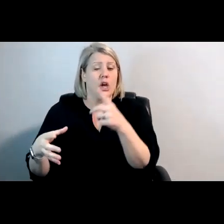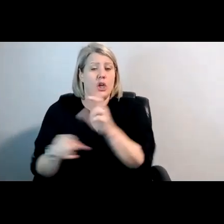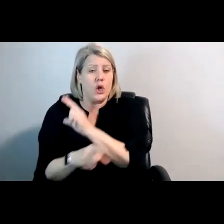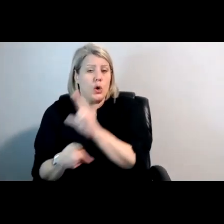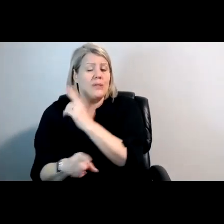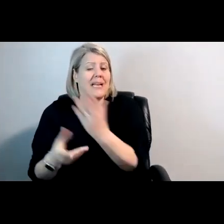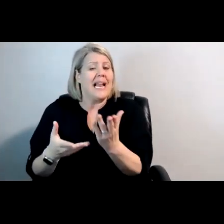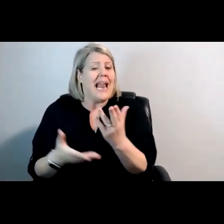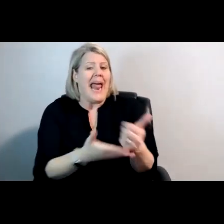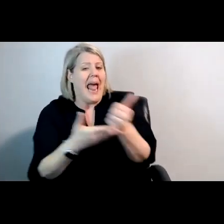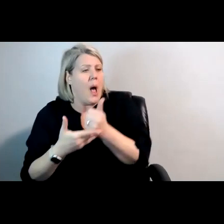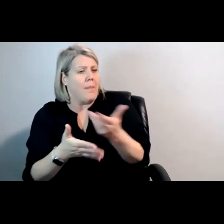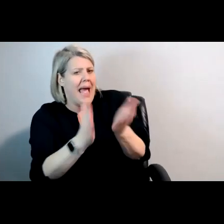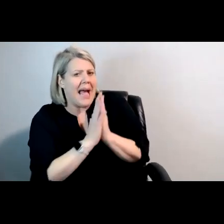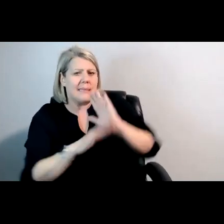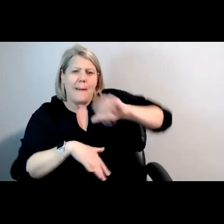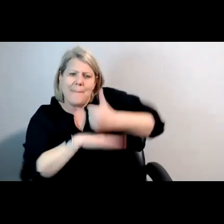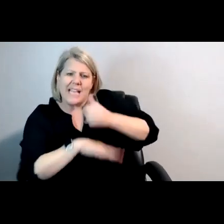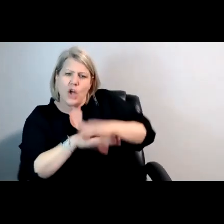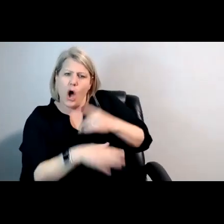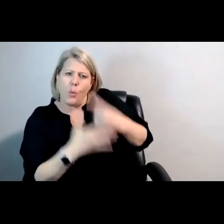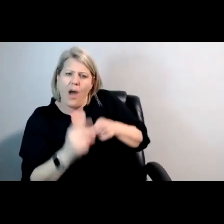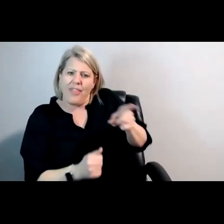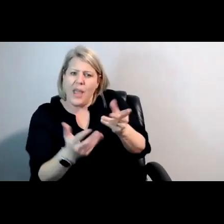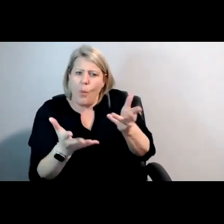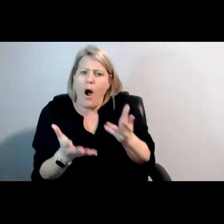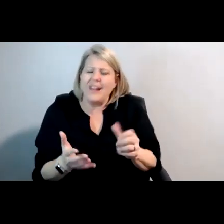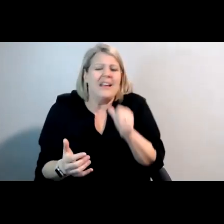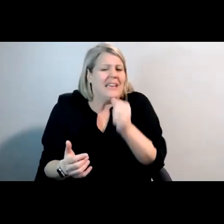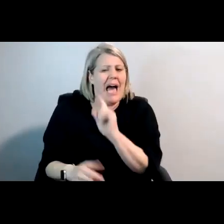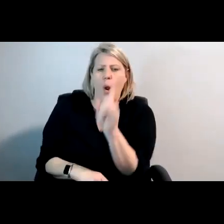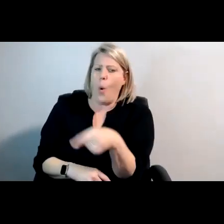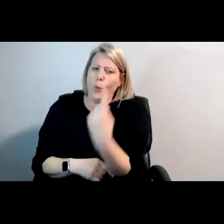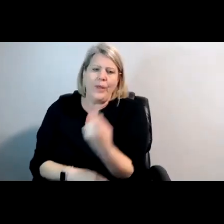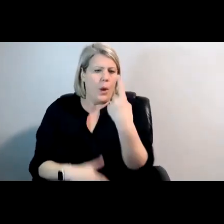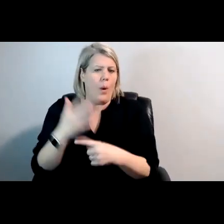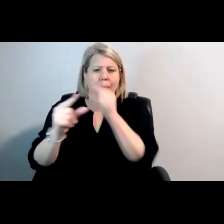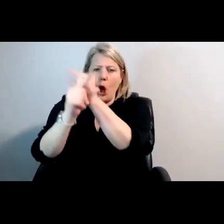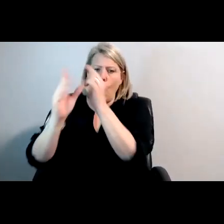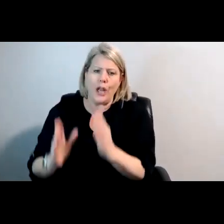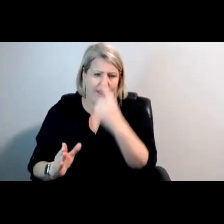based upon what the person would want rather than what the guardian automatically thinks is in their best interest.